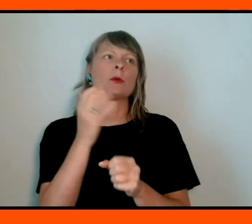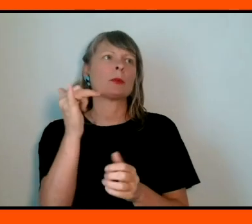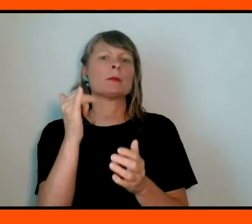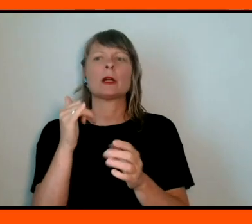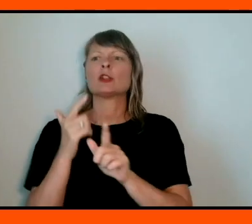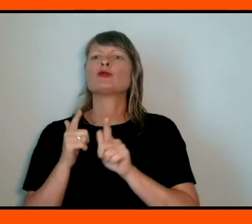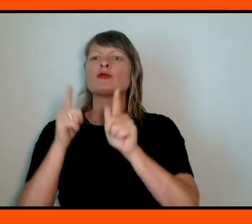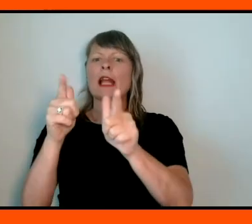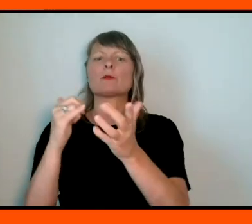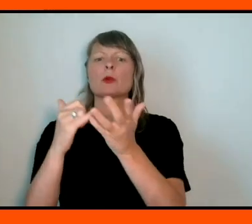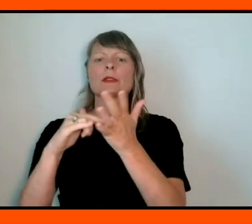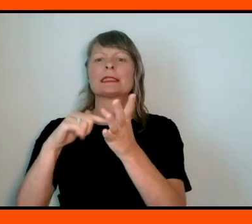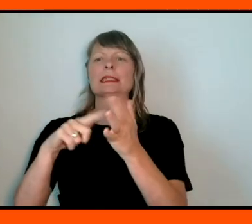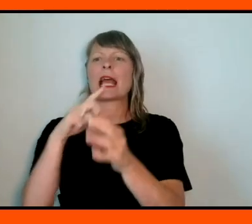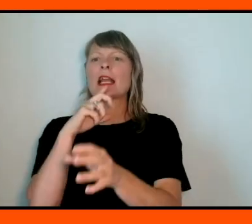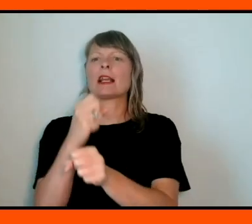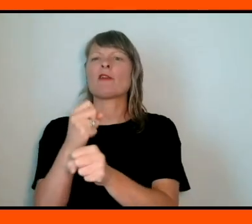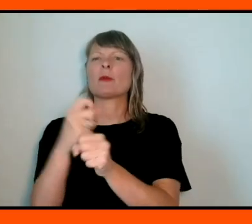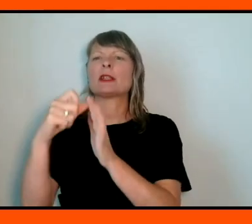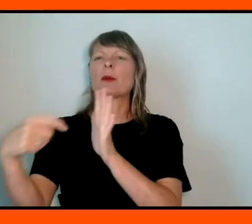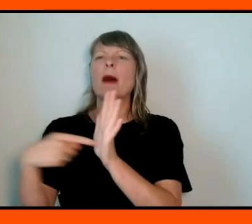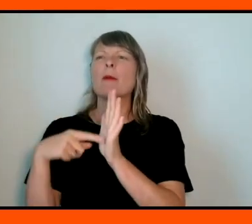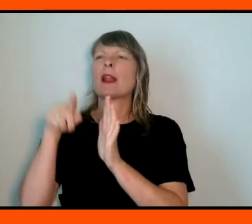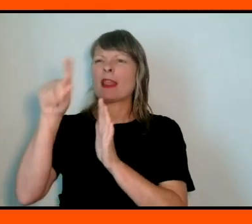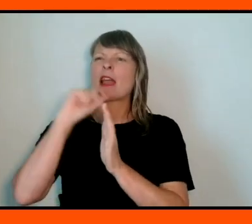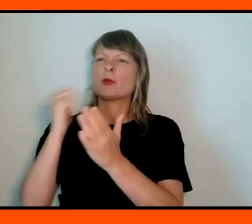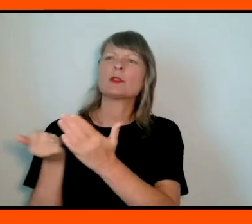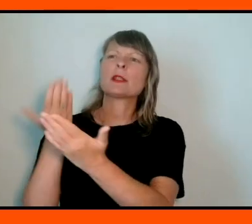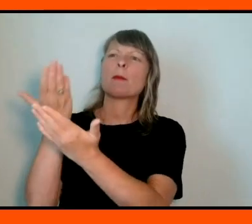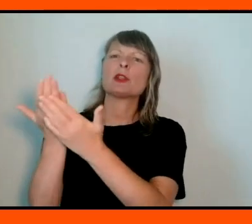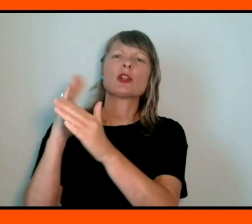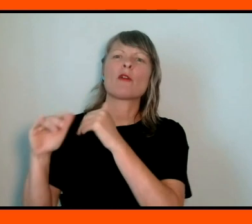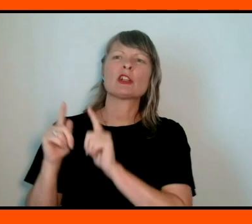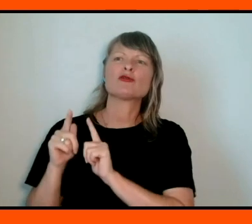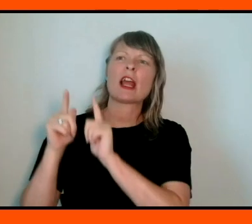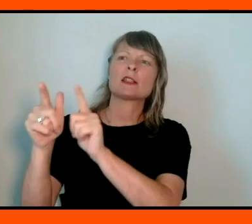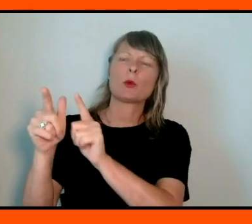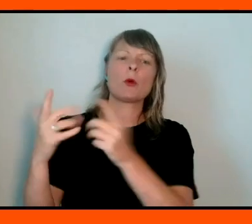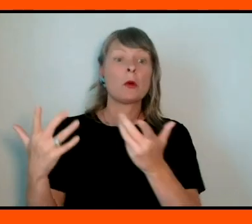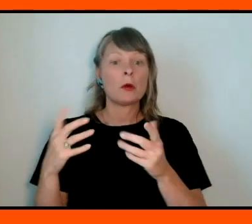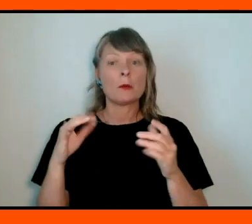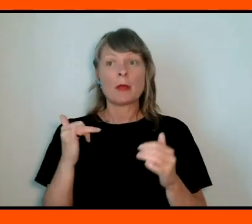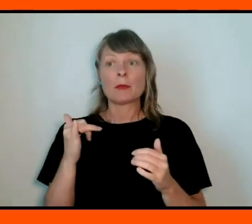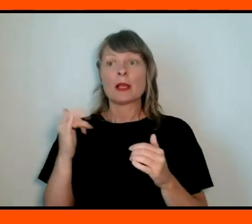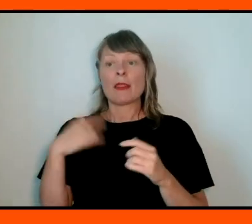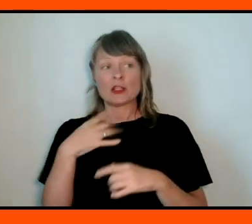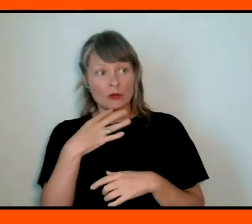who have a transport related submission they might be considering putting forward, it might make sense for them to check with other jurisdictions